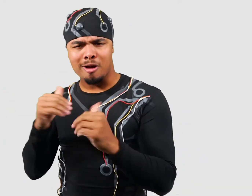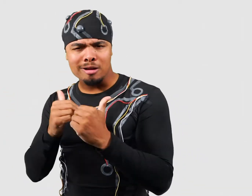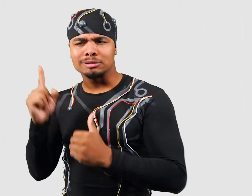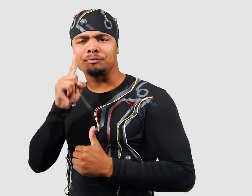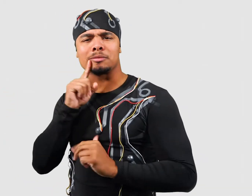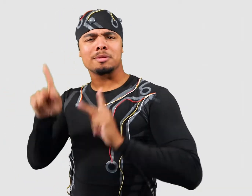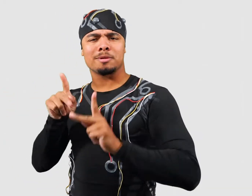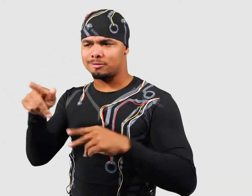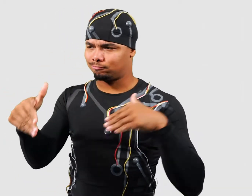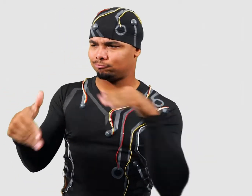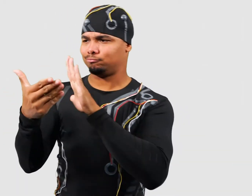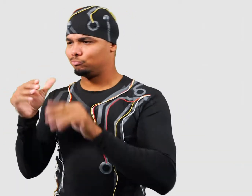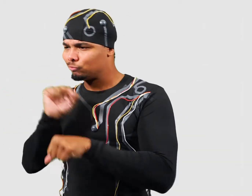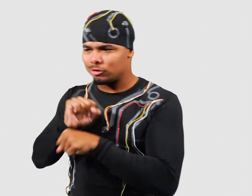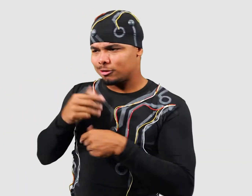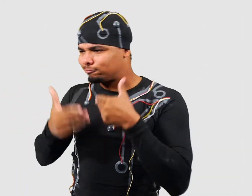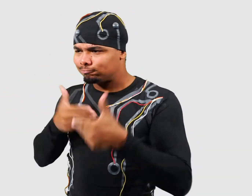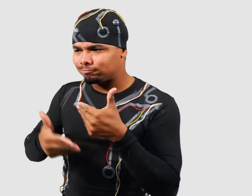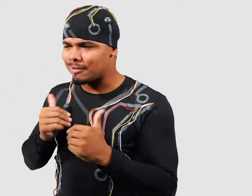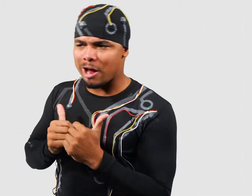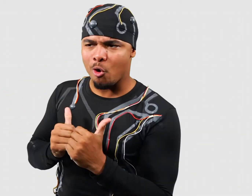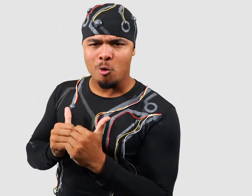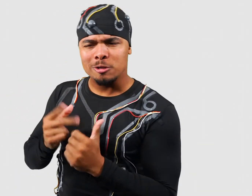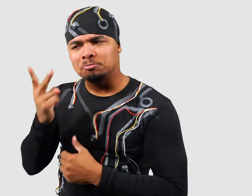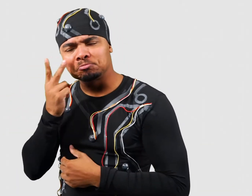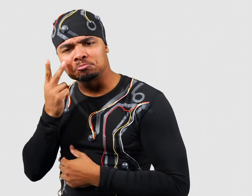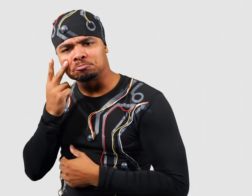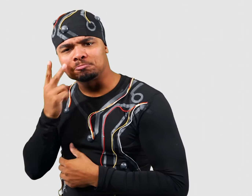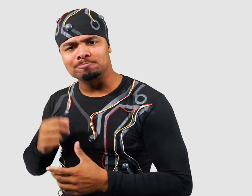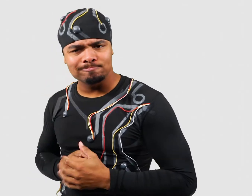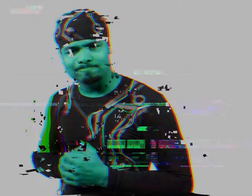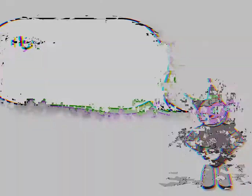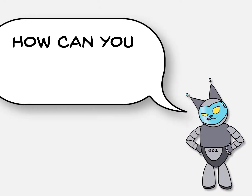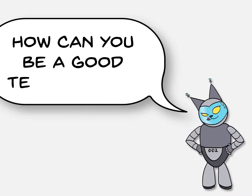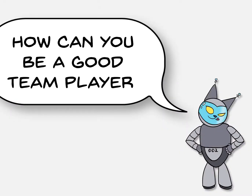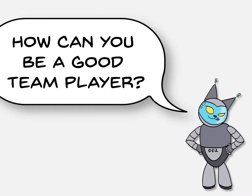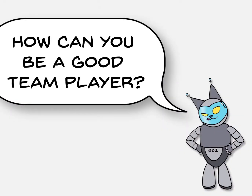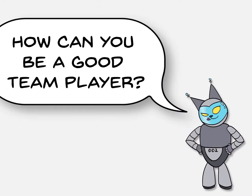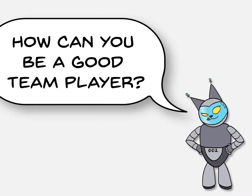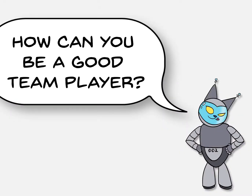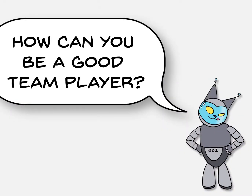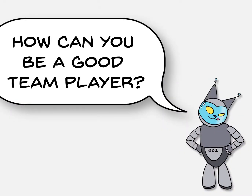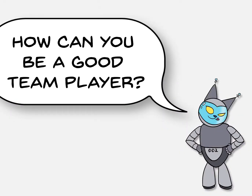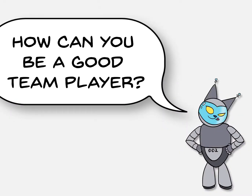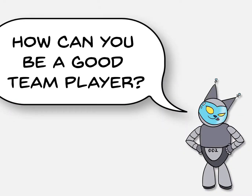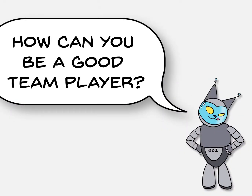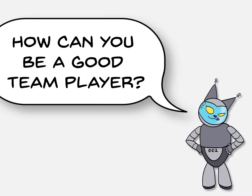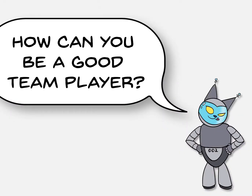Let’s see how other deaf people have approached the workplace. How can you be a good team player?